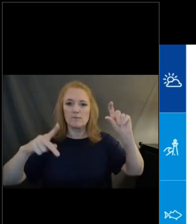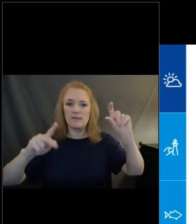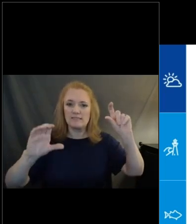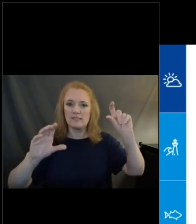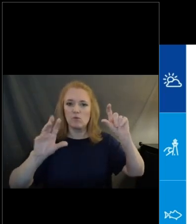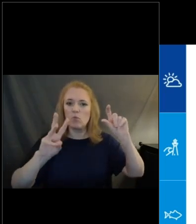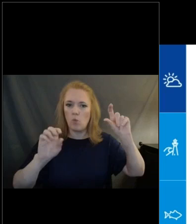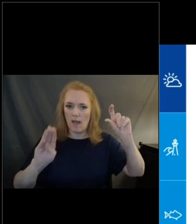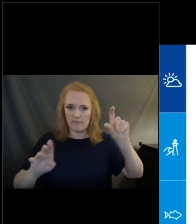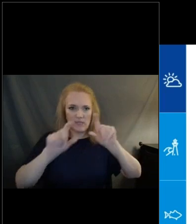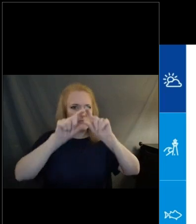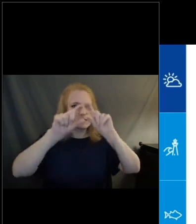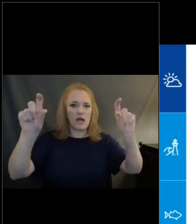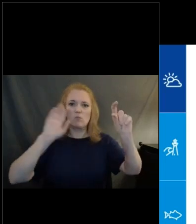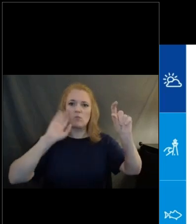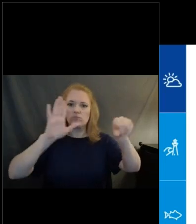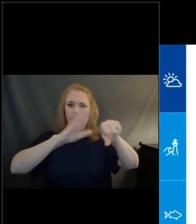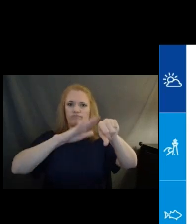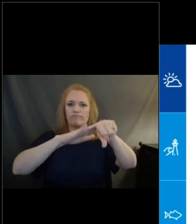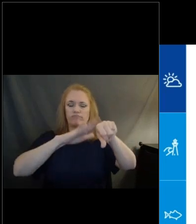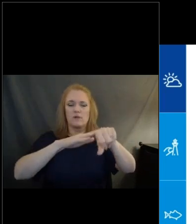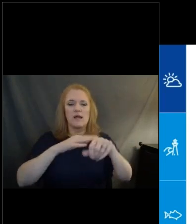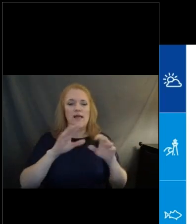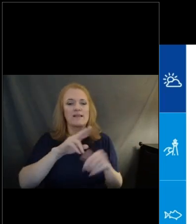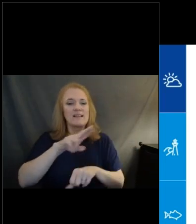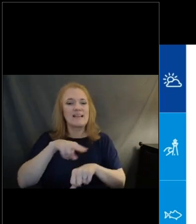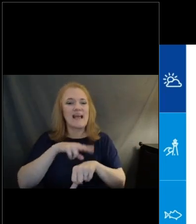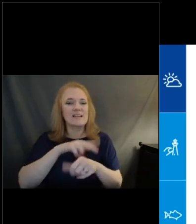and again closely coordinated across the national centers but also with the local